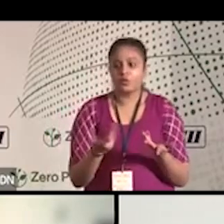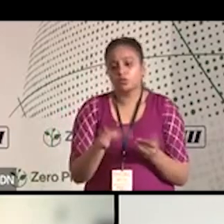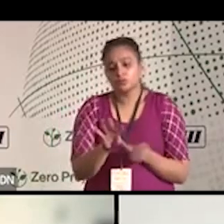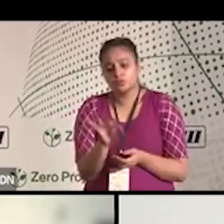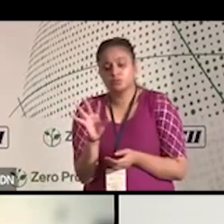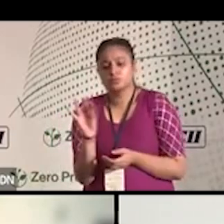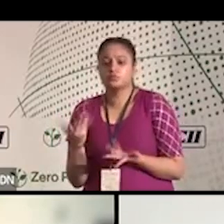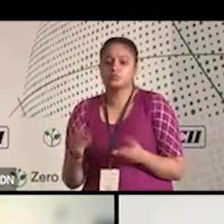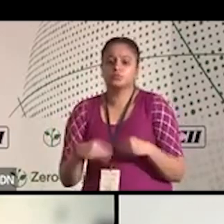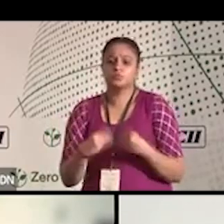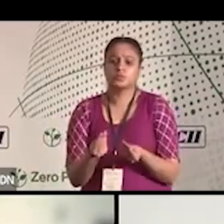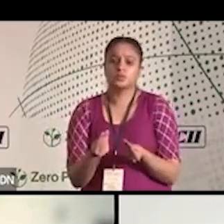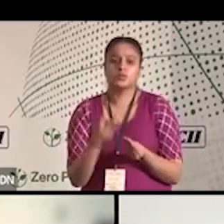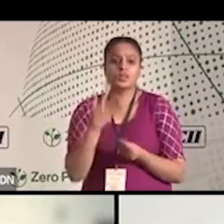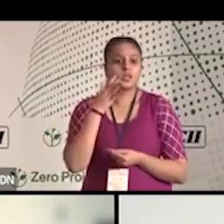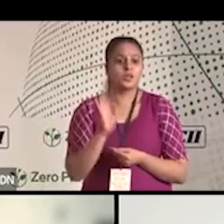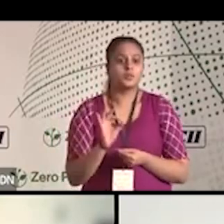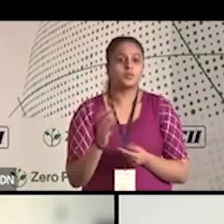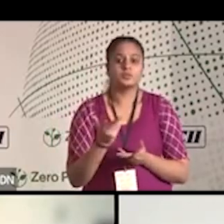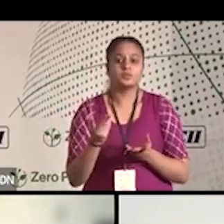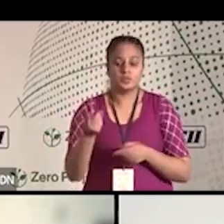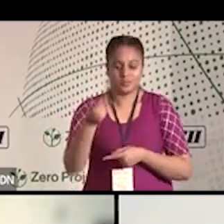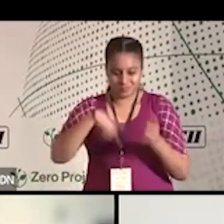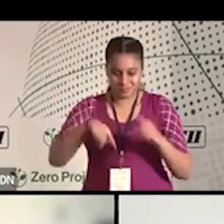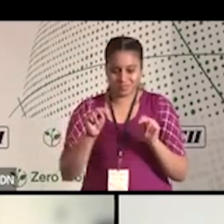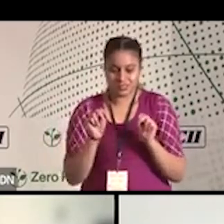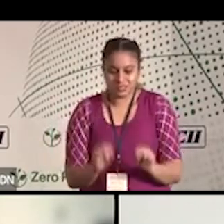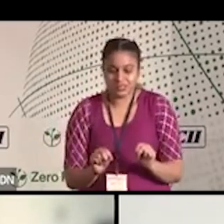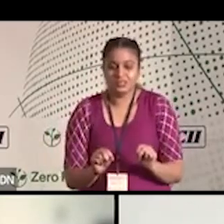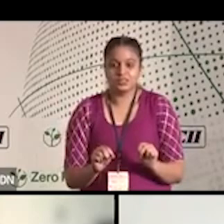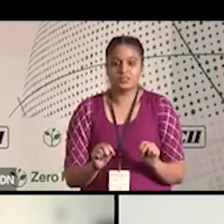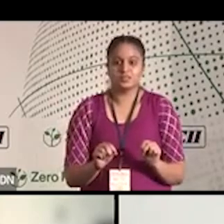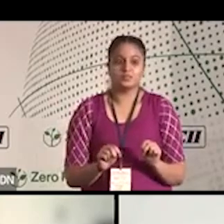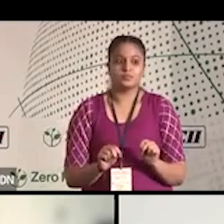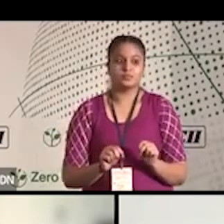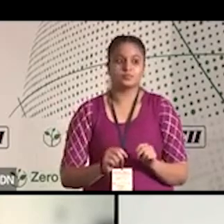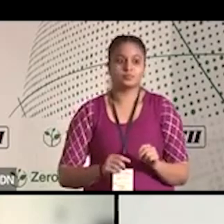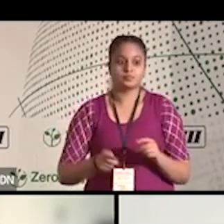What is important is that we need to integrate curriculum, which